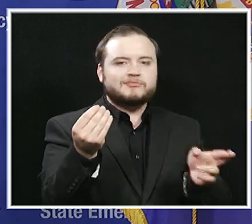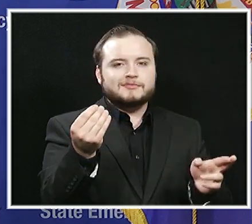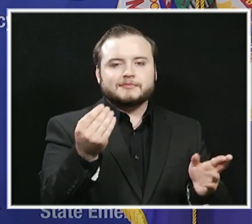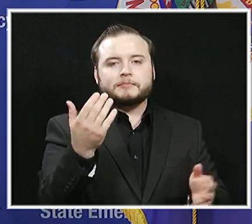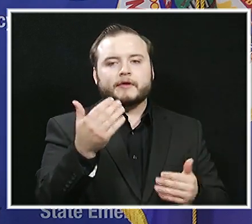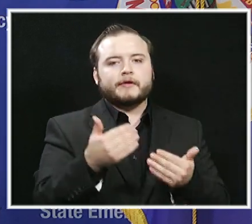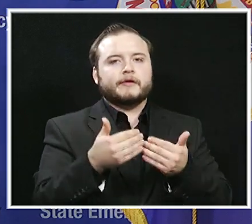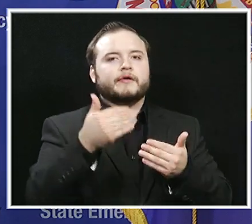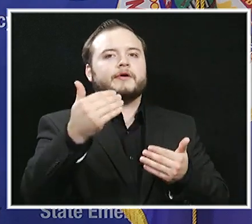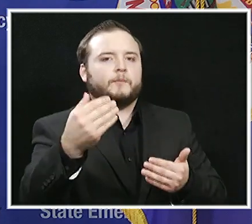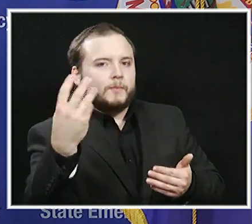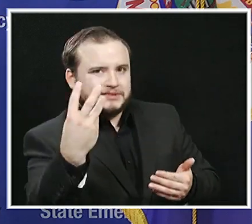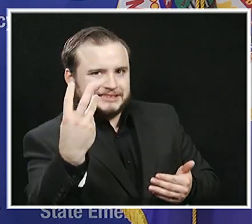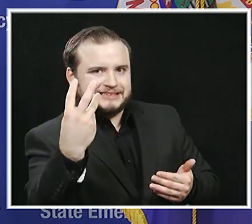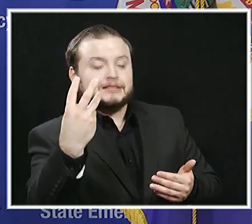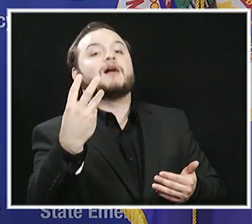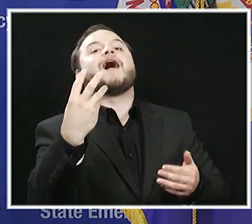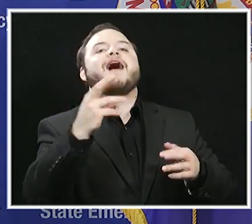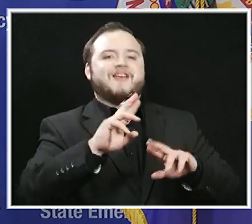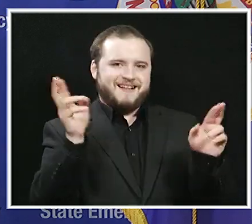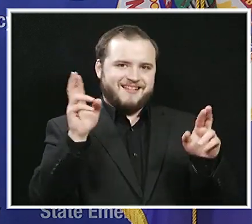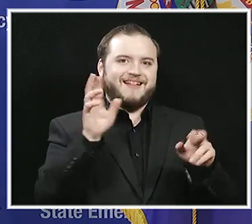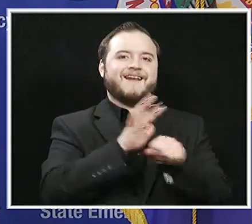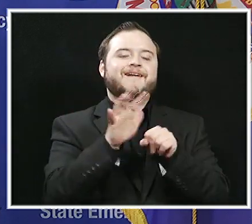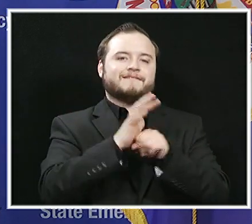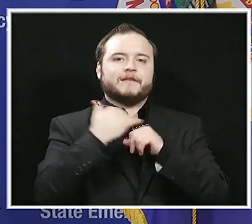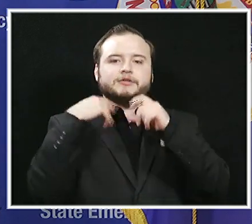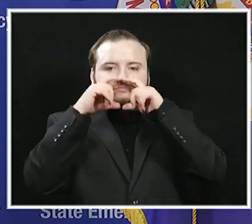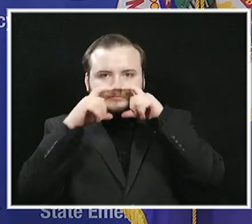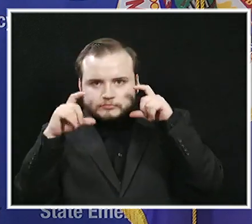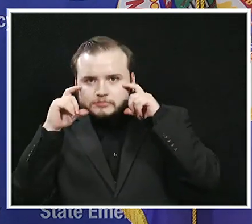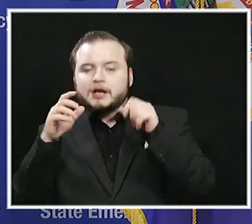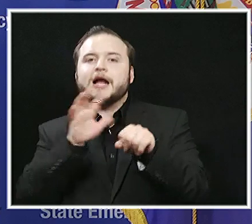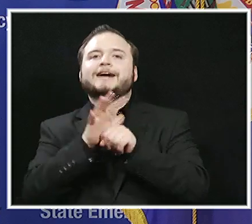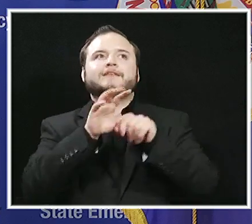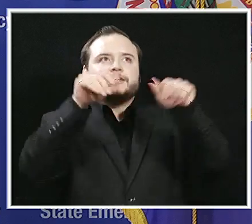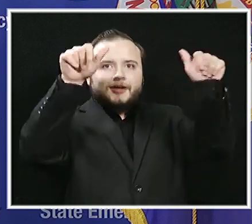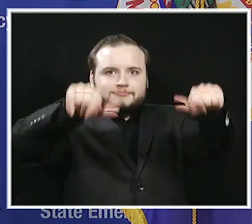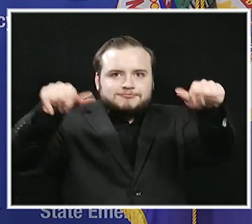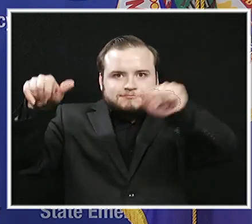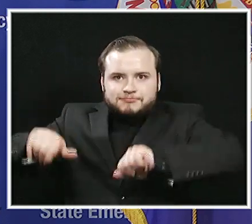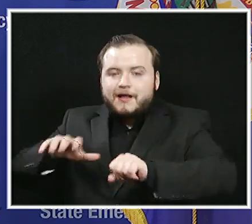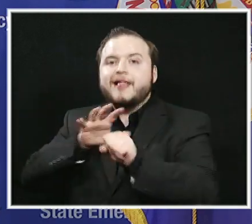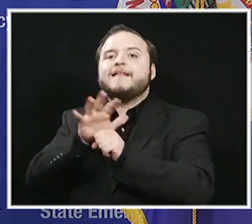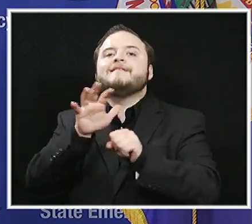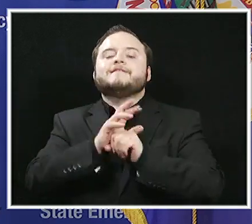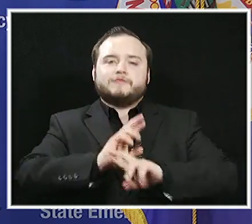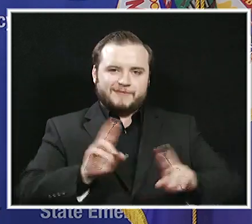curbside on Monday, they won't do curbside on Monday, they might wait 'til Wednesday because they want to get PPE or sanitizers or their own systems in place.